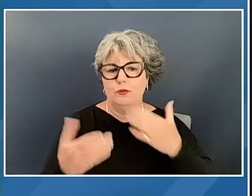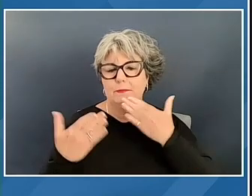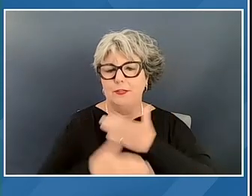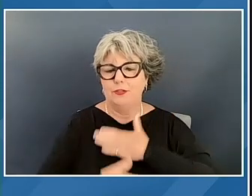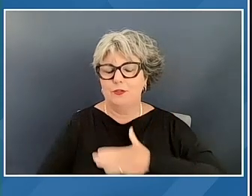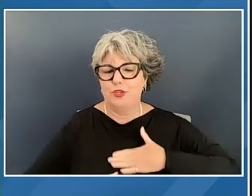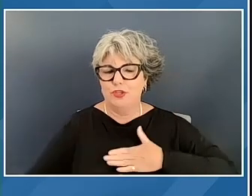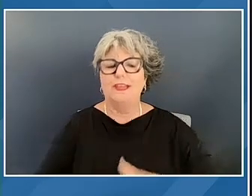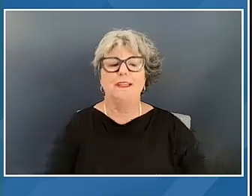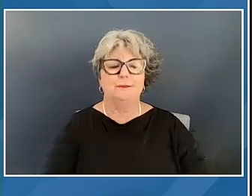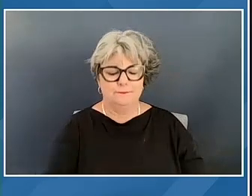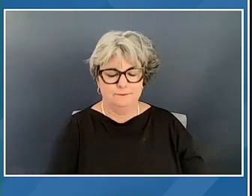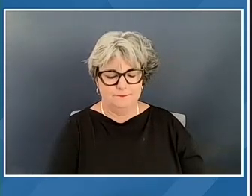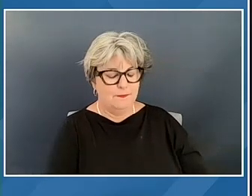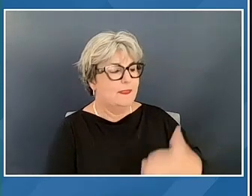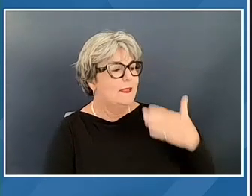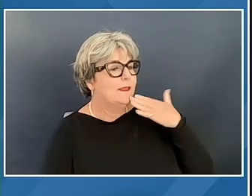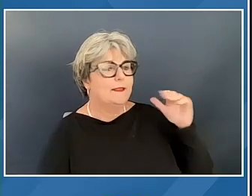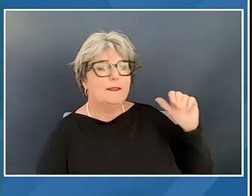Thank you Andi. Thank you. And again, I appreciate your patience.